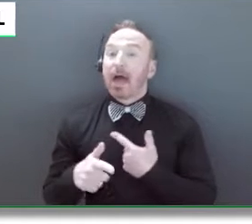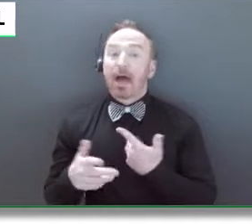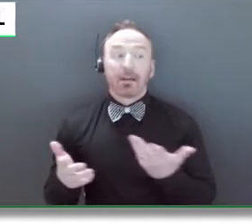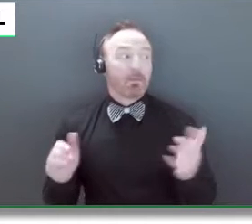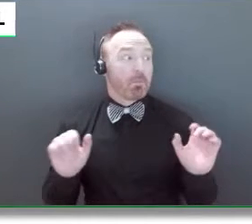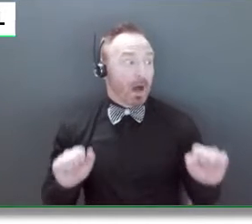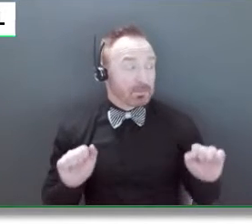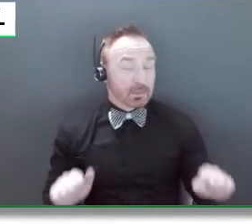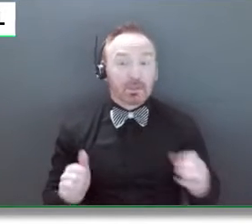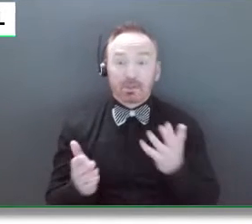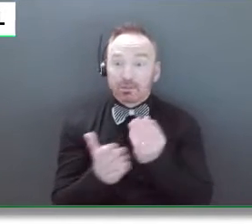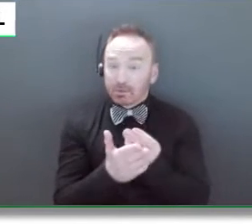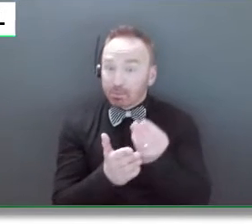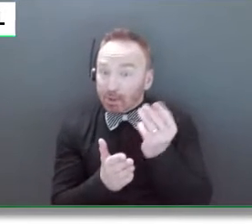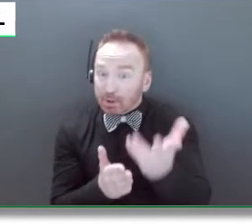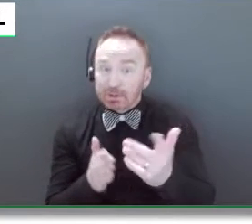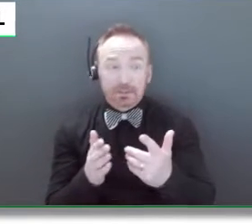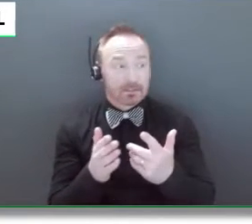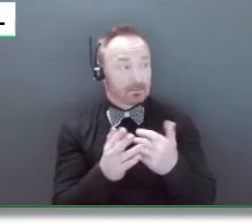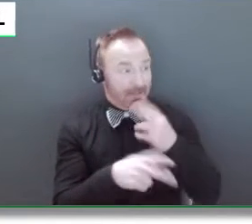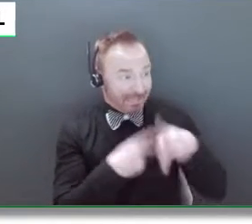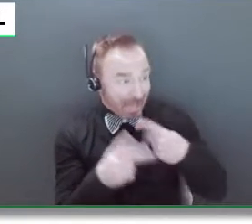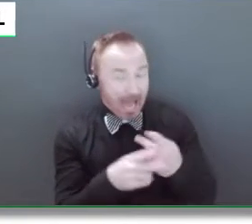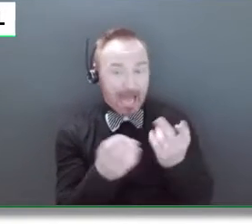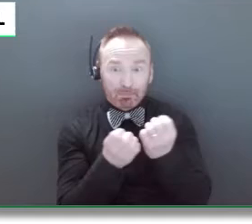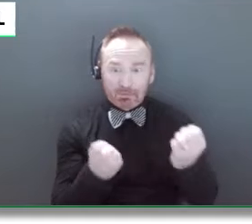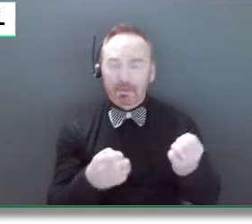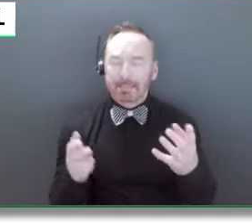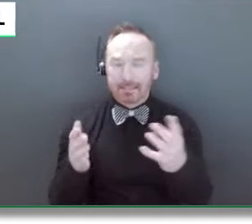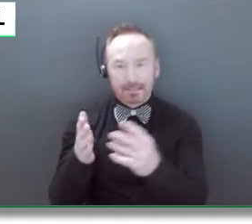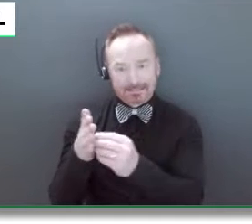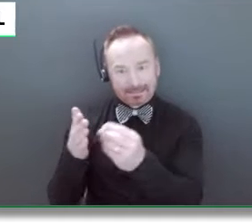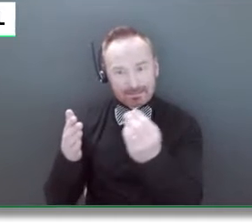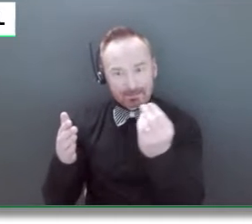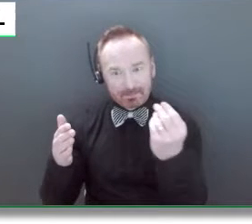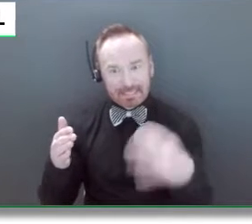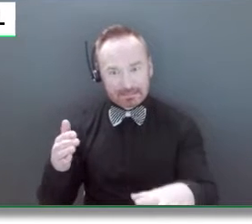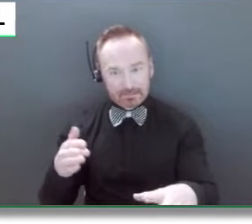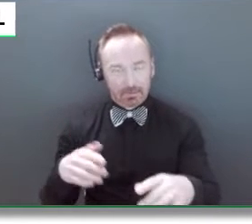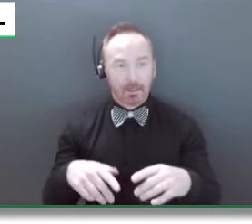is really opening up the opportunities to be able to not only